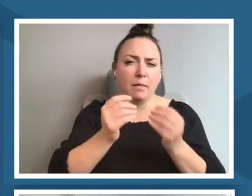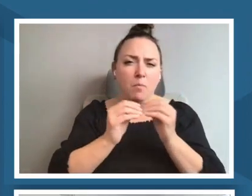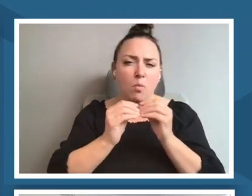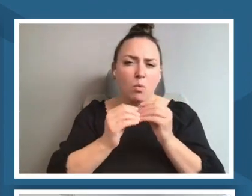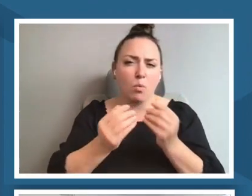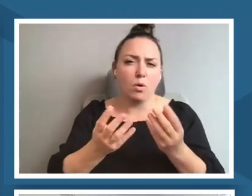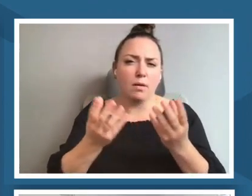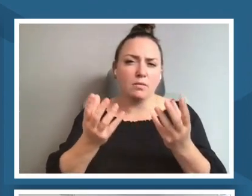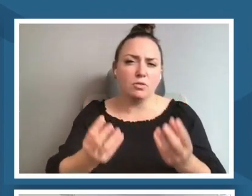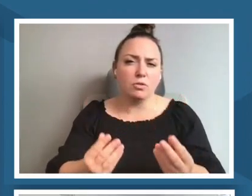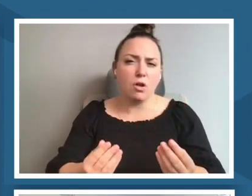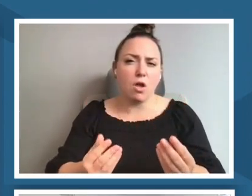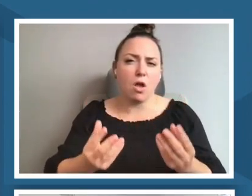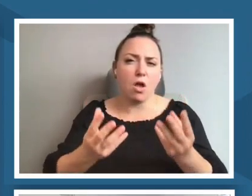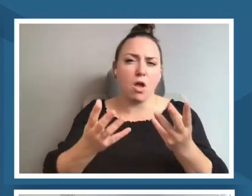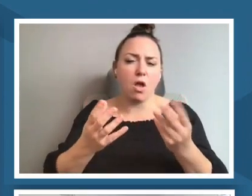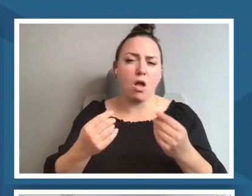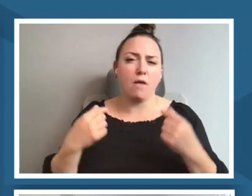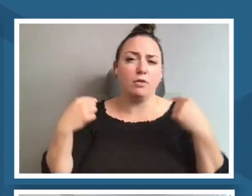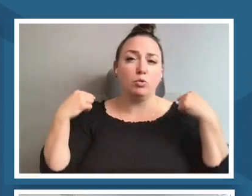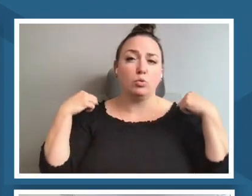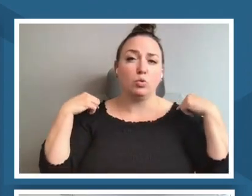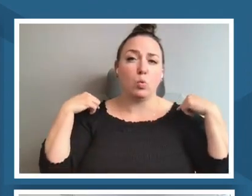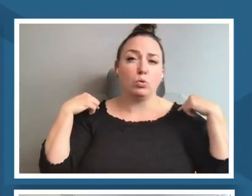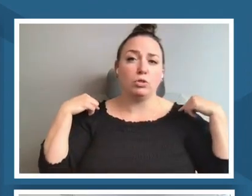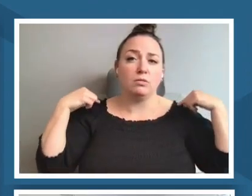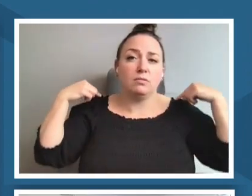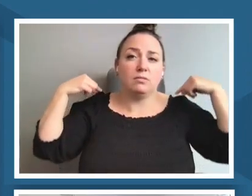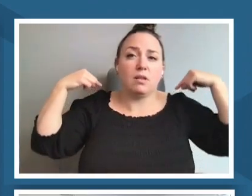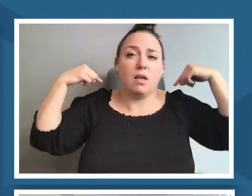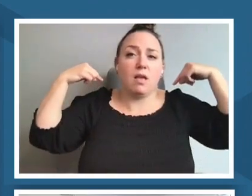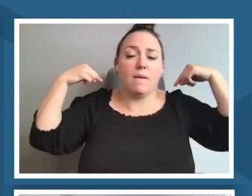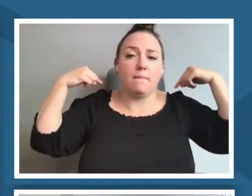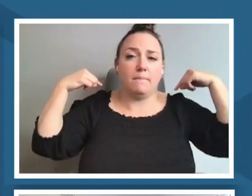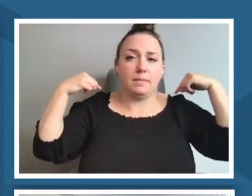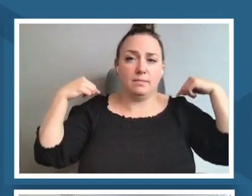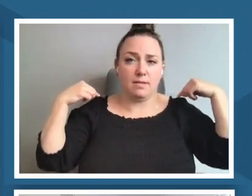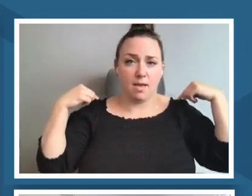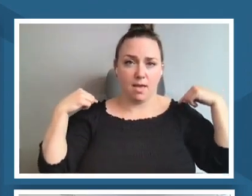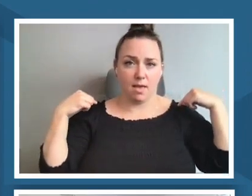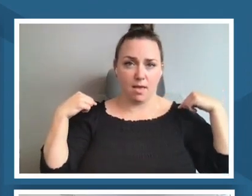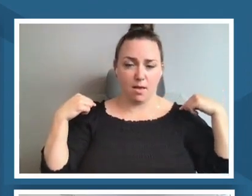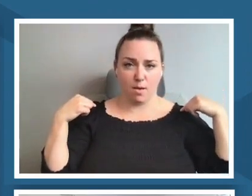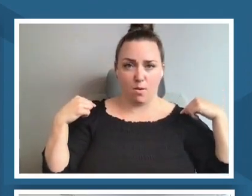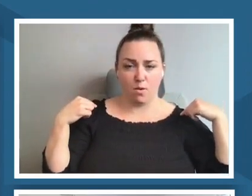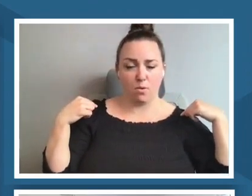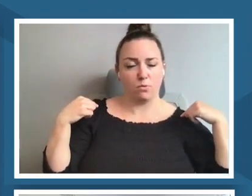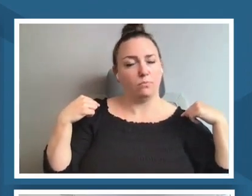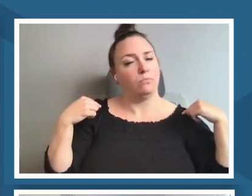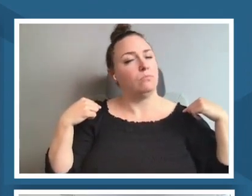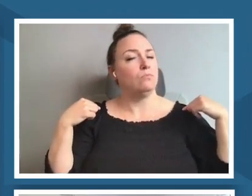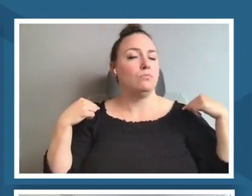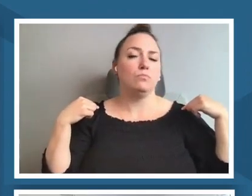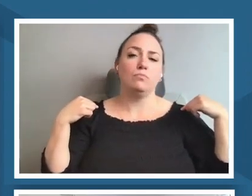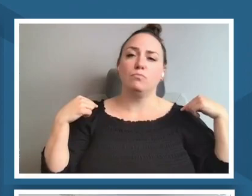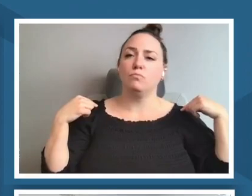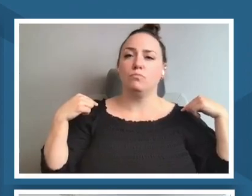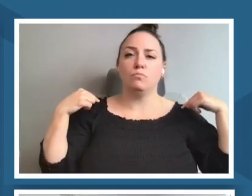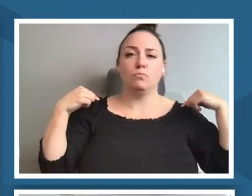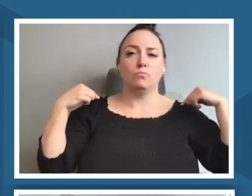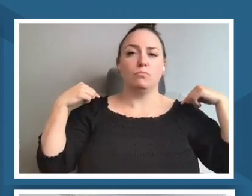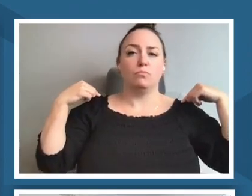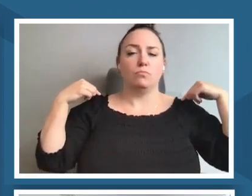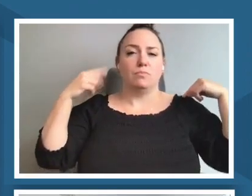rolling the shoulders up back and down